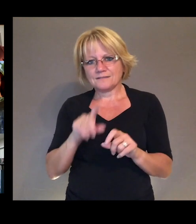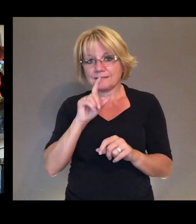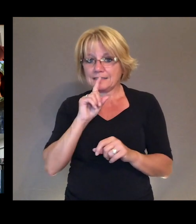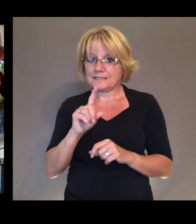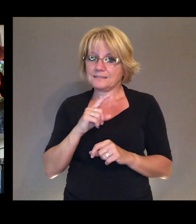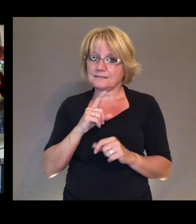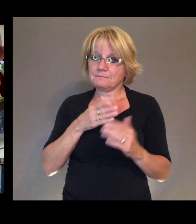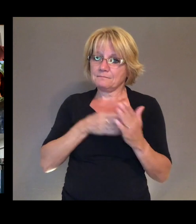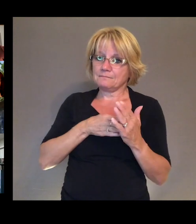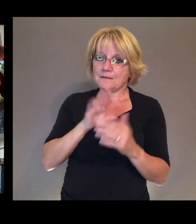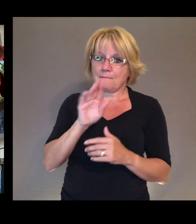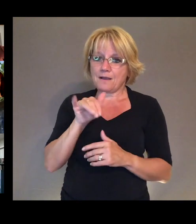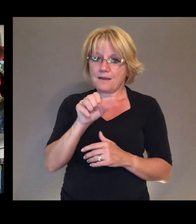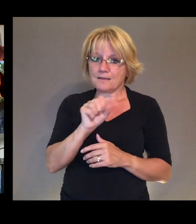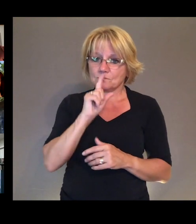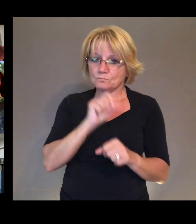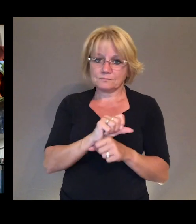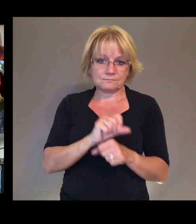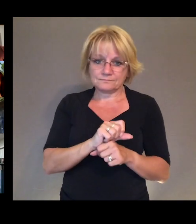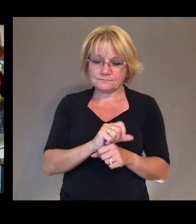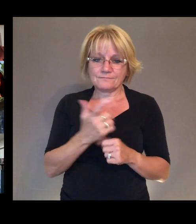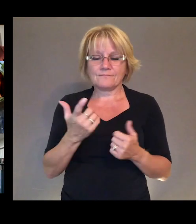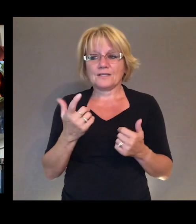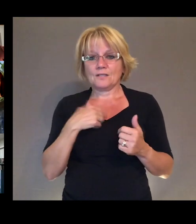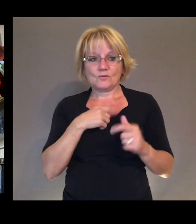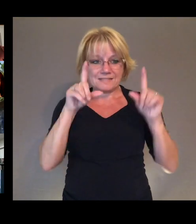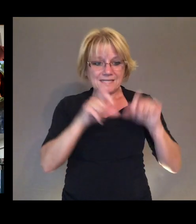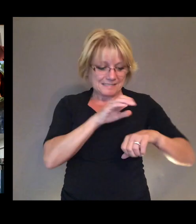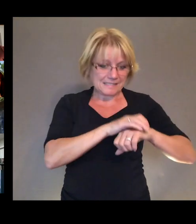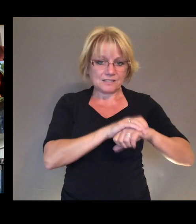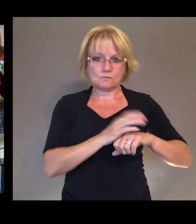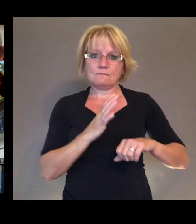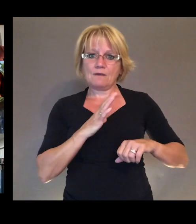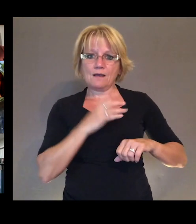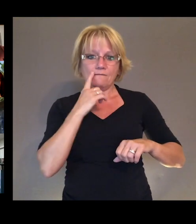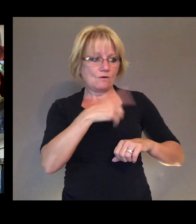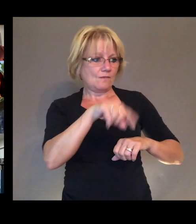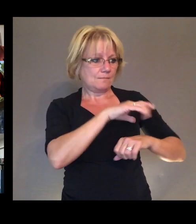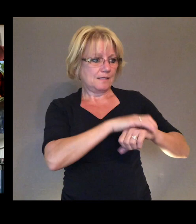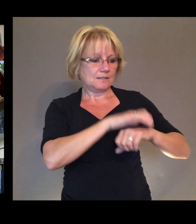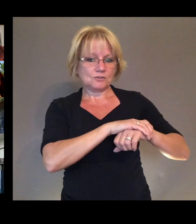This test is... You're testing English, okay, that's fine. That should be in English, but the math and science,